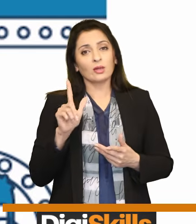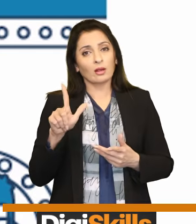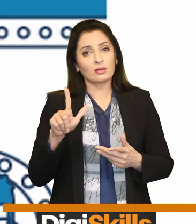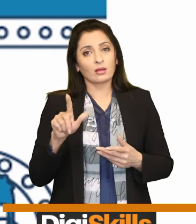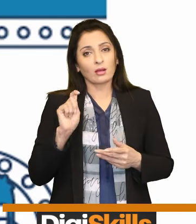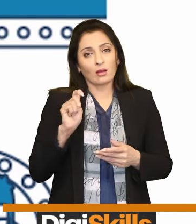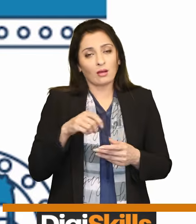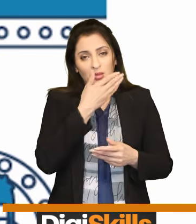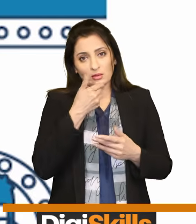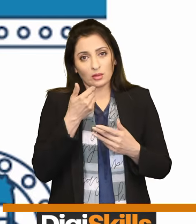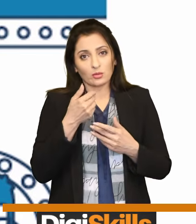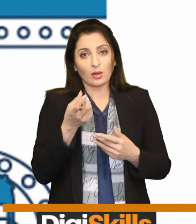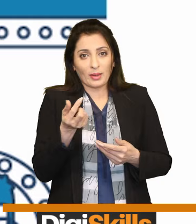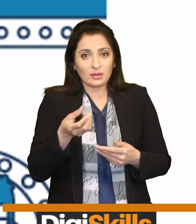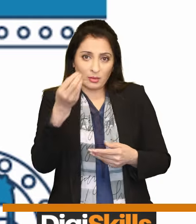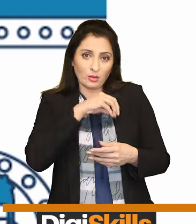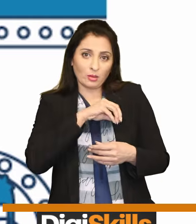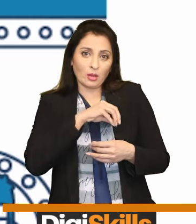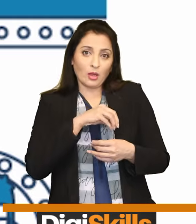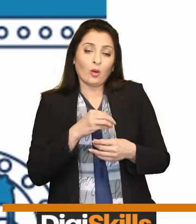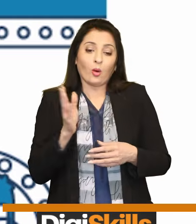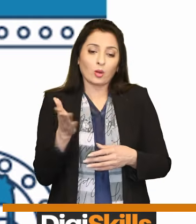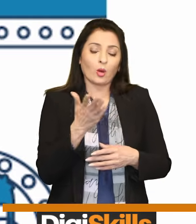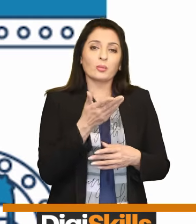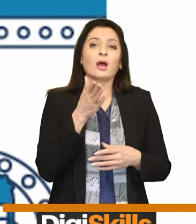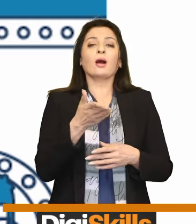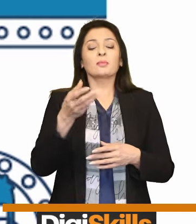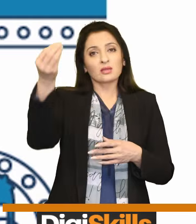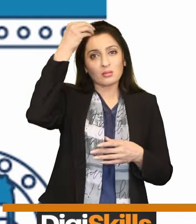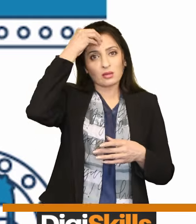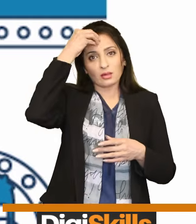You want to earn more because of site hassle,